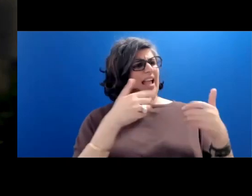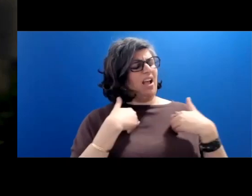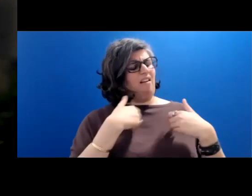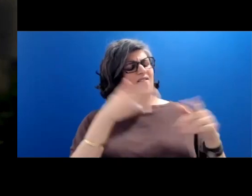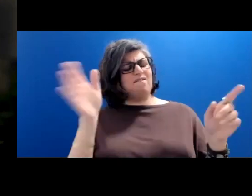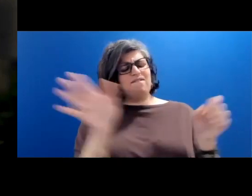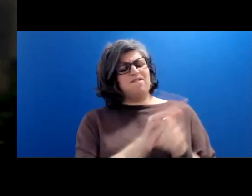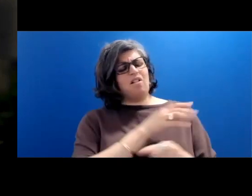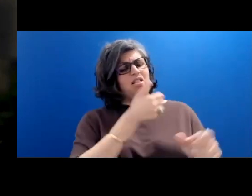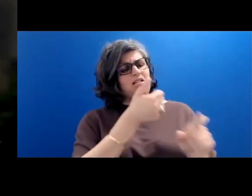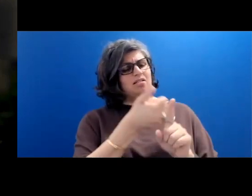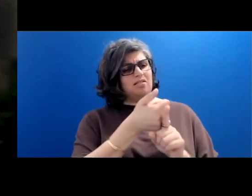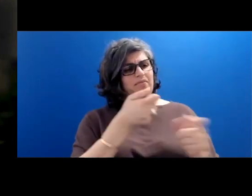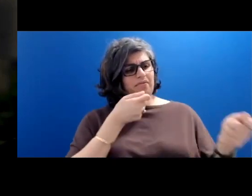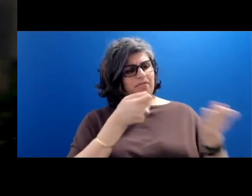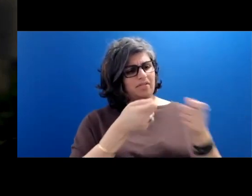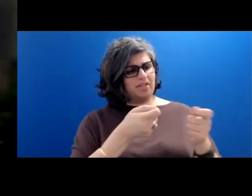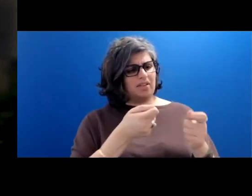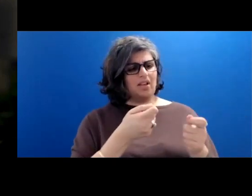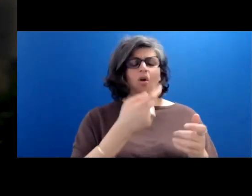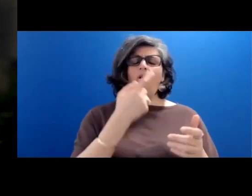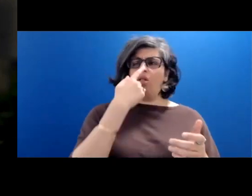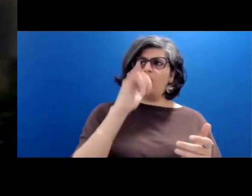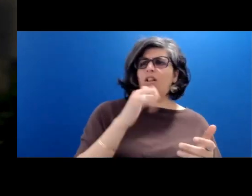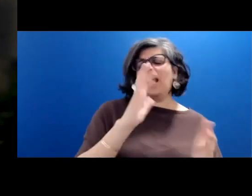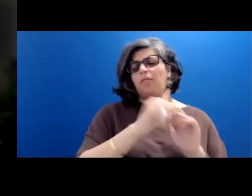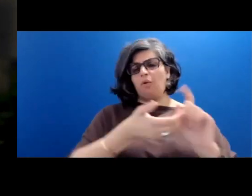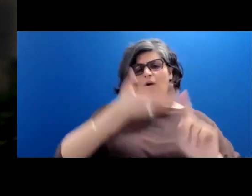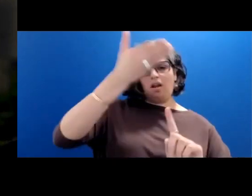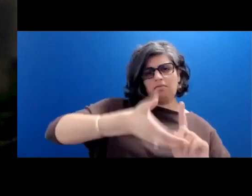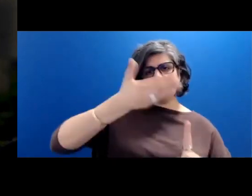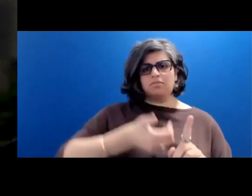over their own body and what they want to look like, how they wanna present.